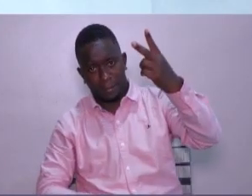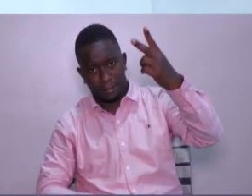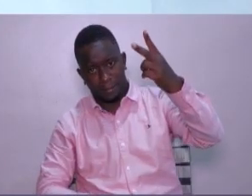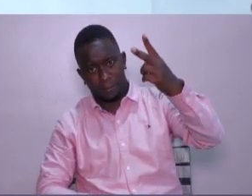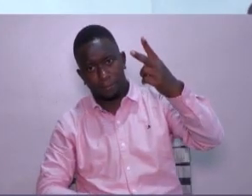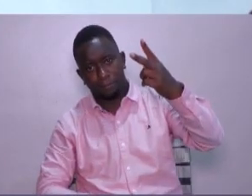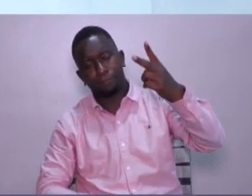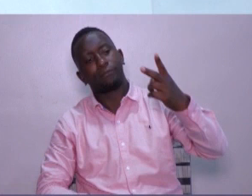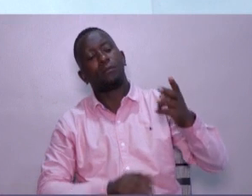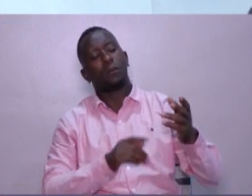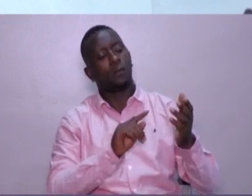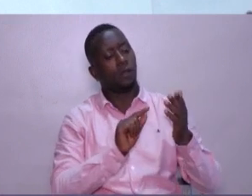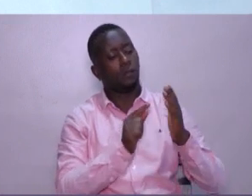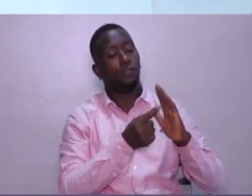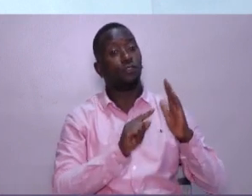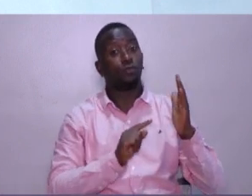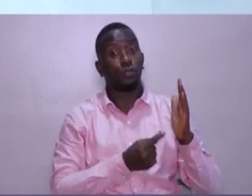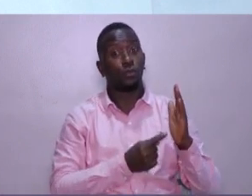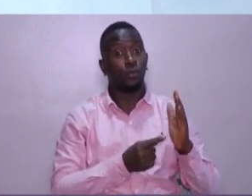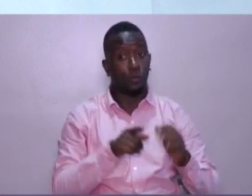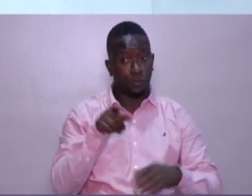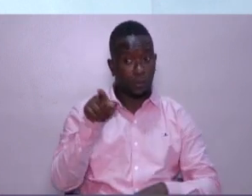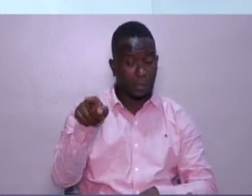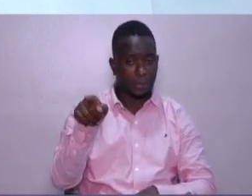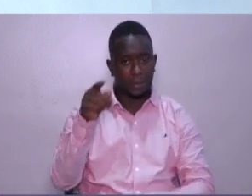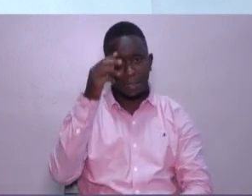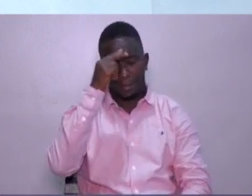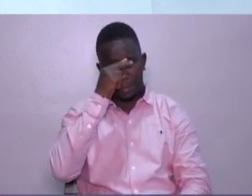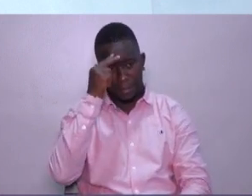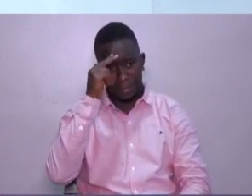again now when you are instructing the learner